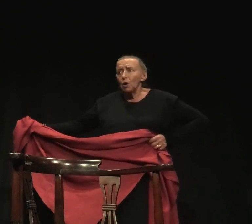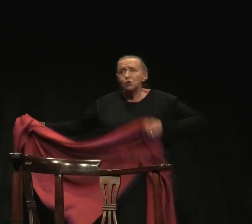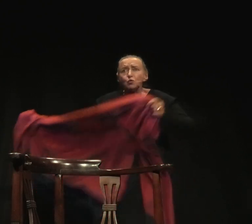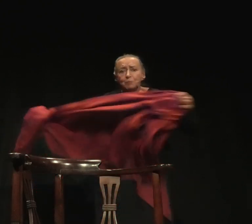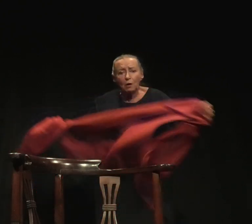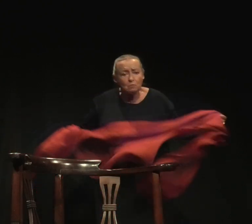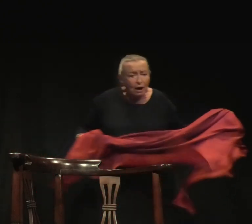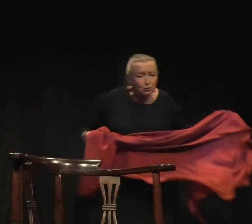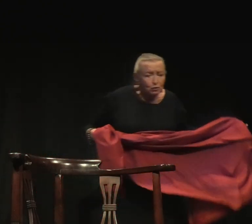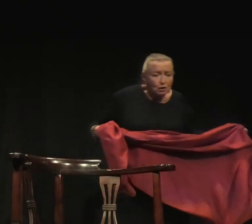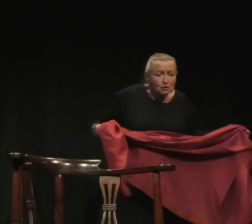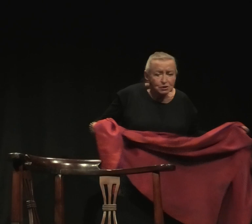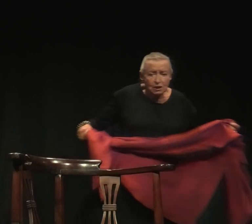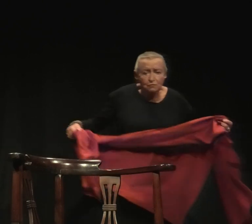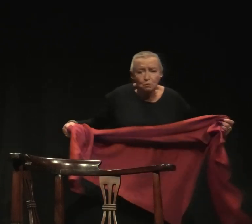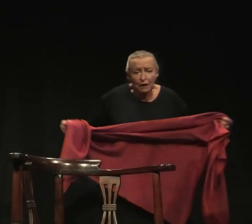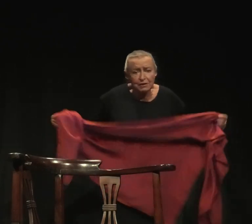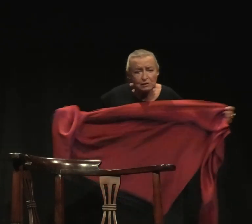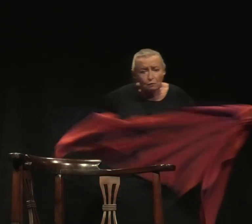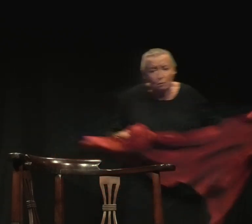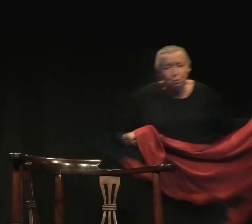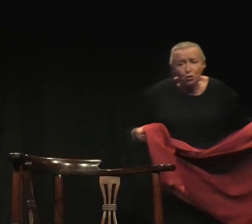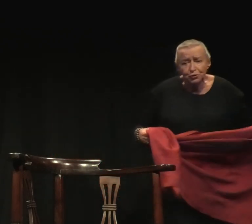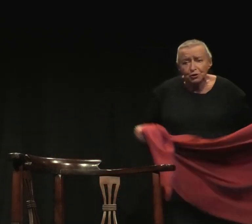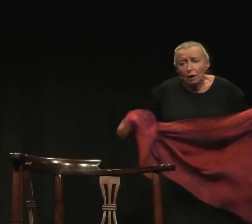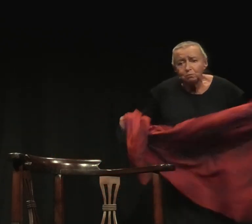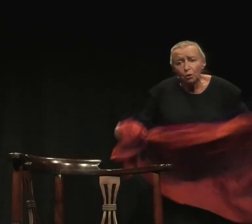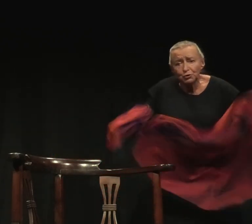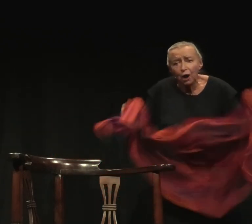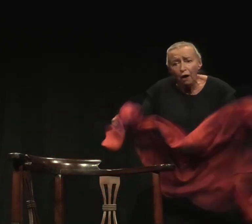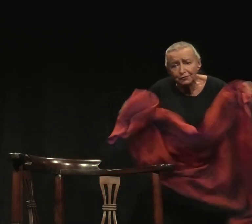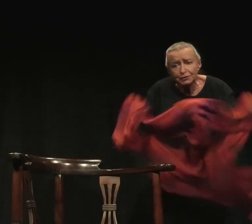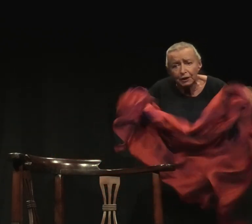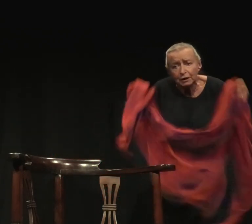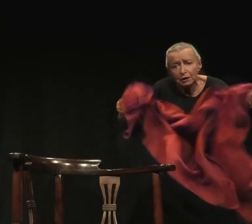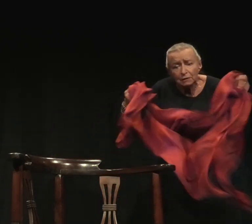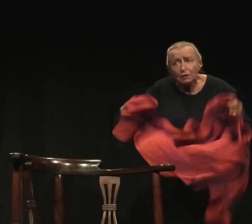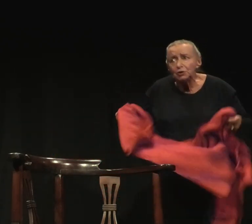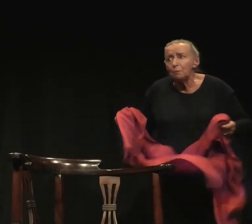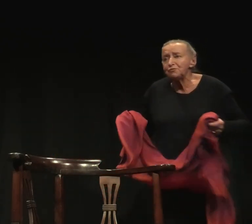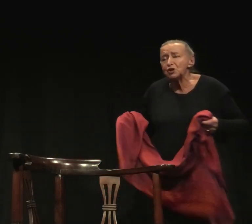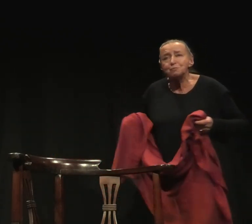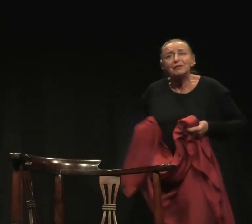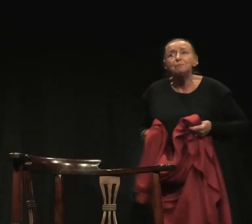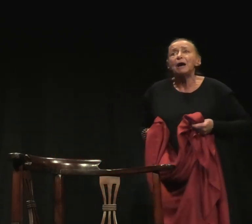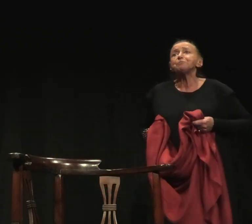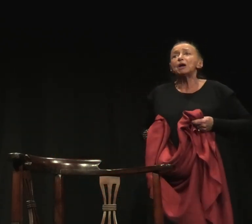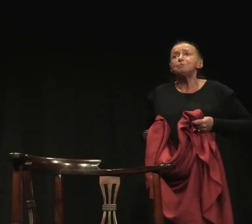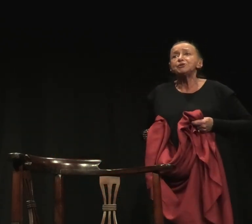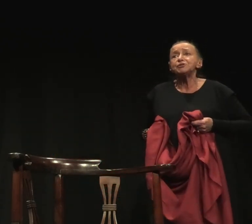Dumbstruck, pale, and thoroughly enraged, Płut yelled: "Revolt!," unsheathed his sword, and charged.